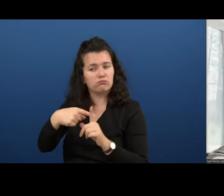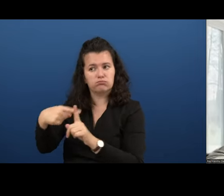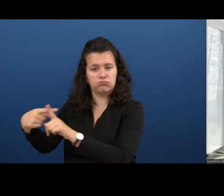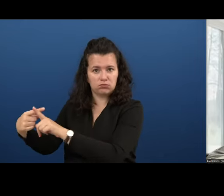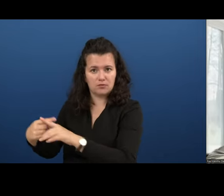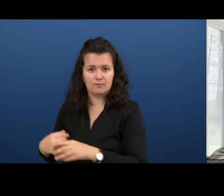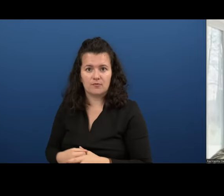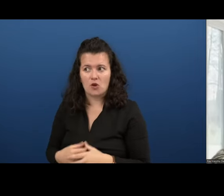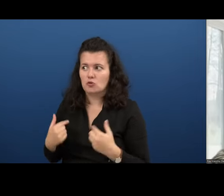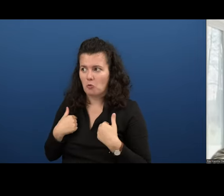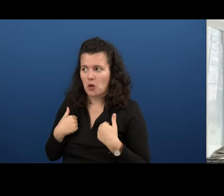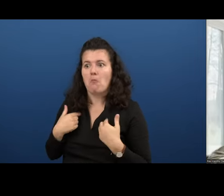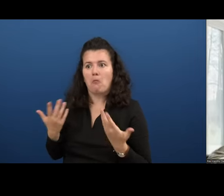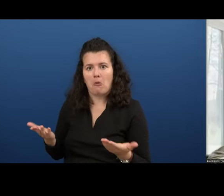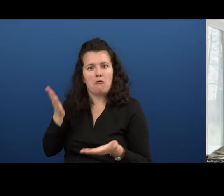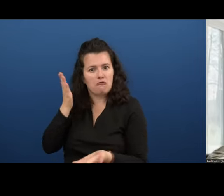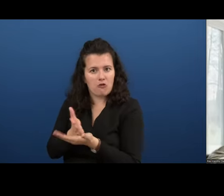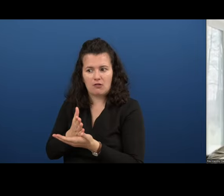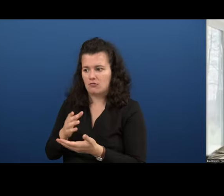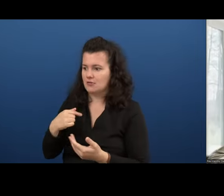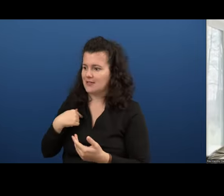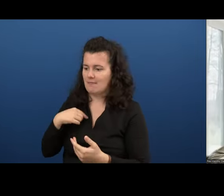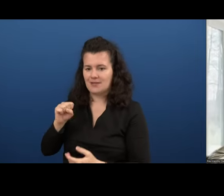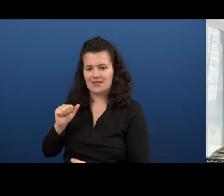active members of the Kenya, disability, disability network.